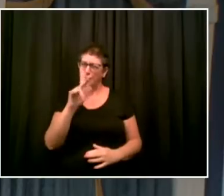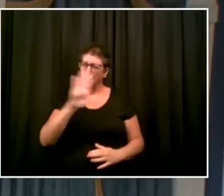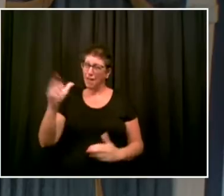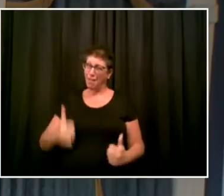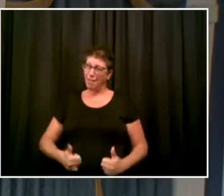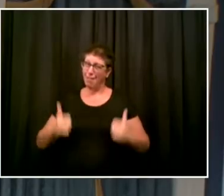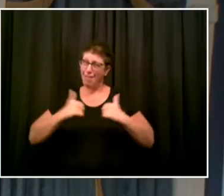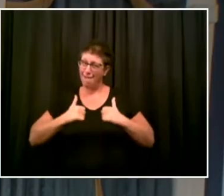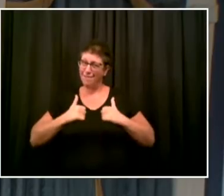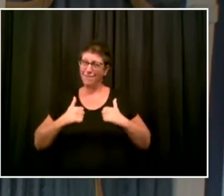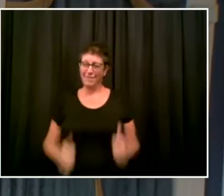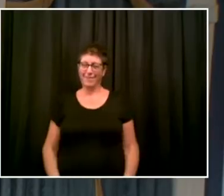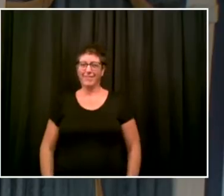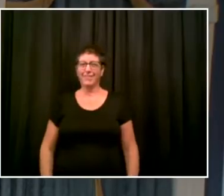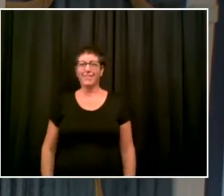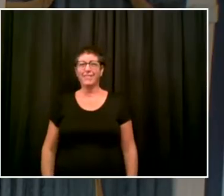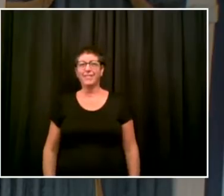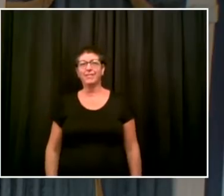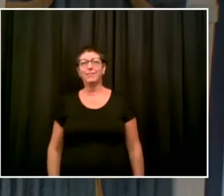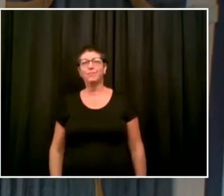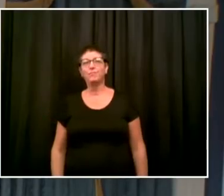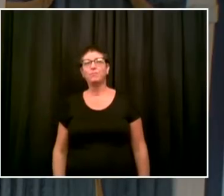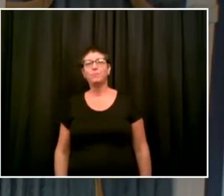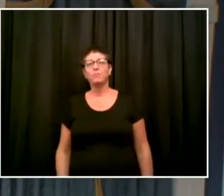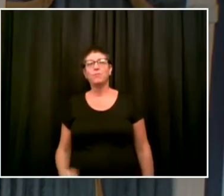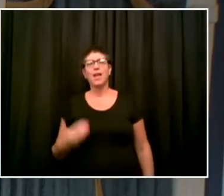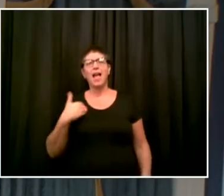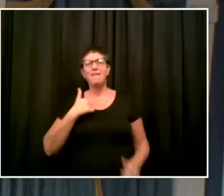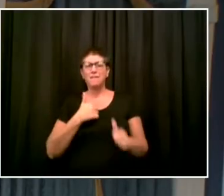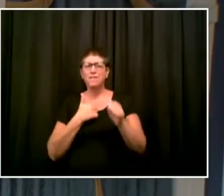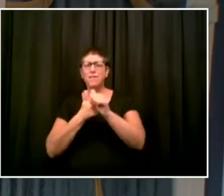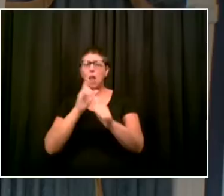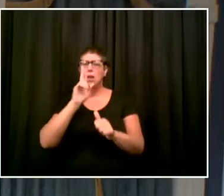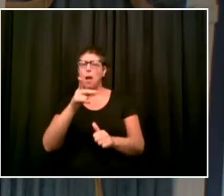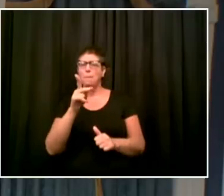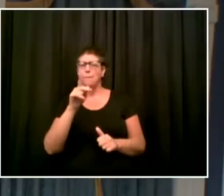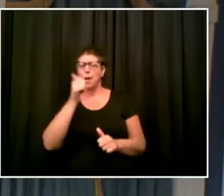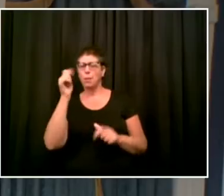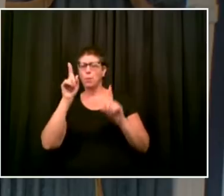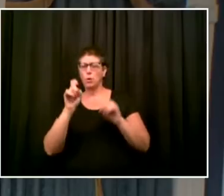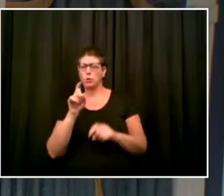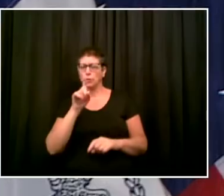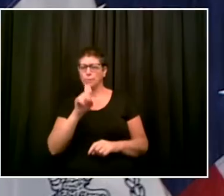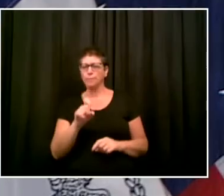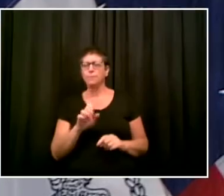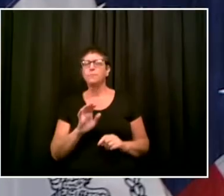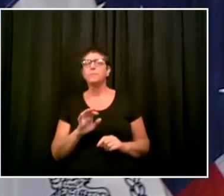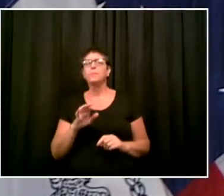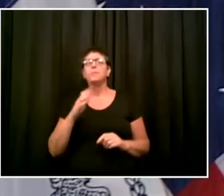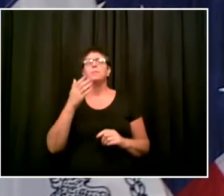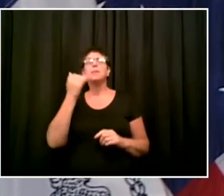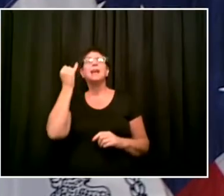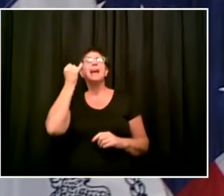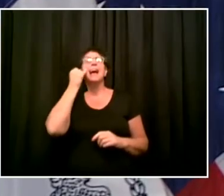THEY PUT THEMSELVES INTO HARM'S WAY EVERY SINGLE DAY AND THERE OUT THERE FOR THE REDSIENTS OF NEW YORK CITY. GO AHEAD, MARSHA.